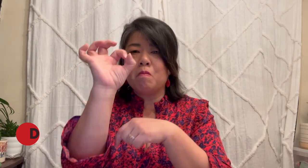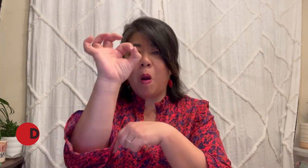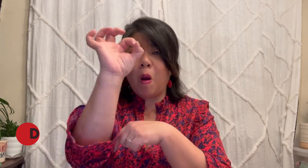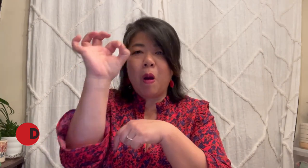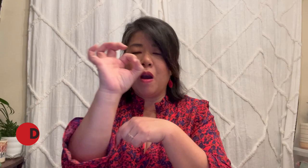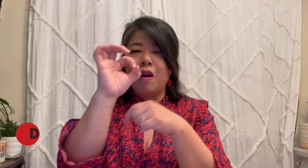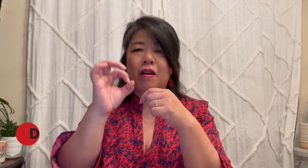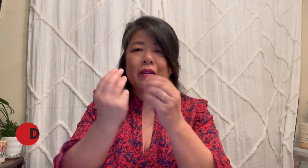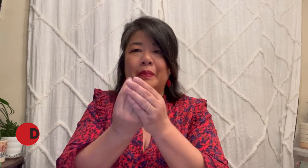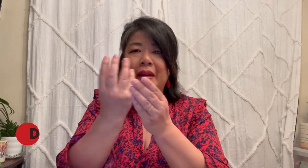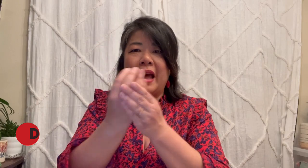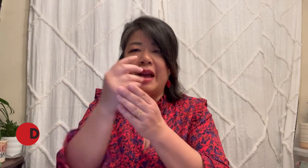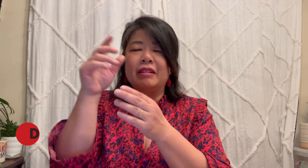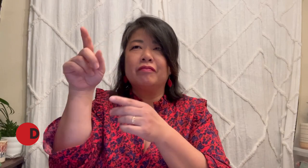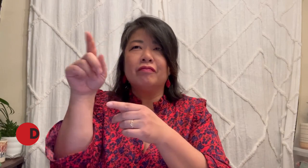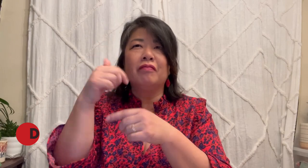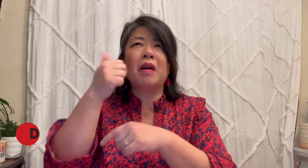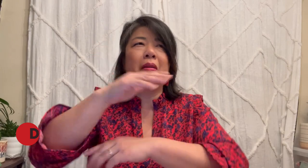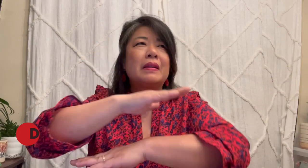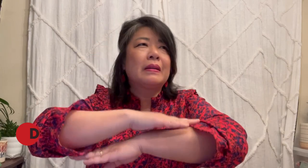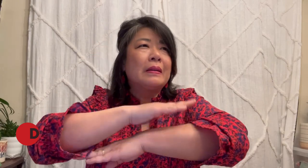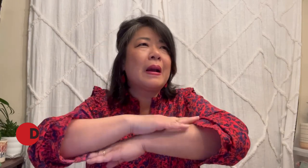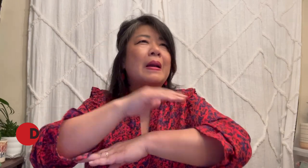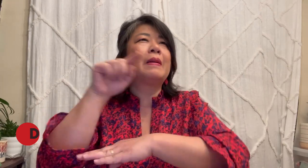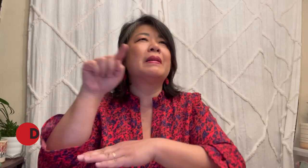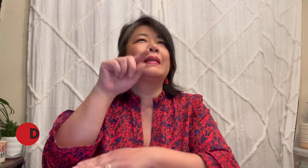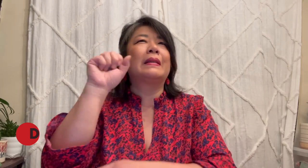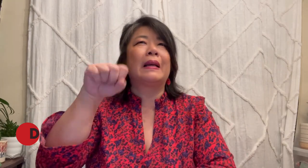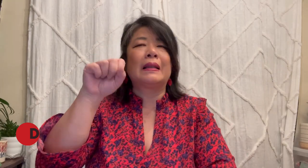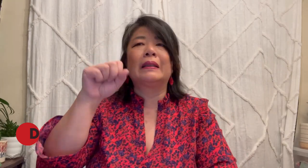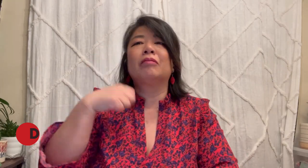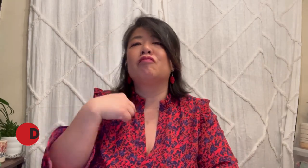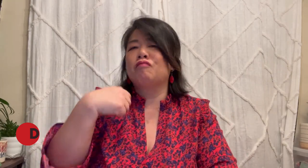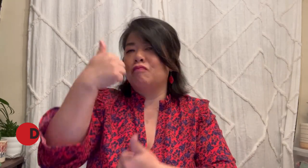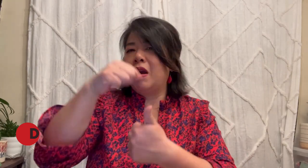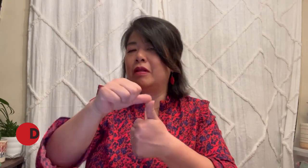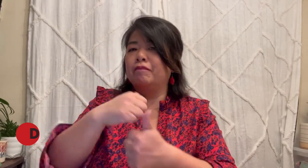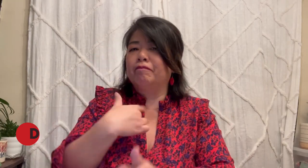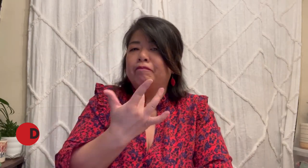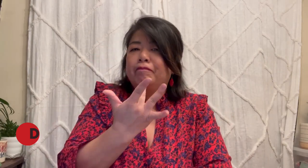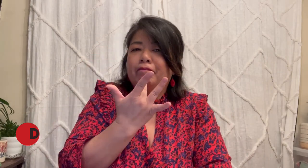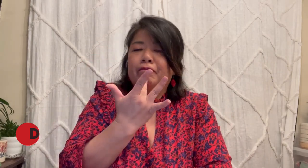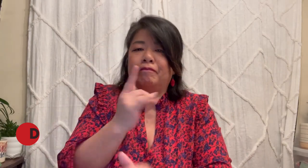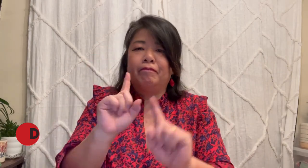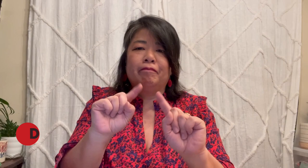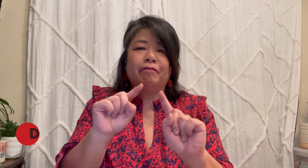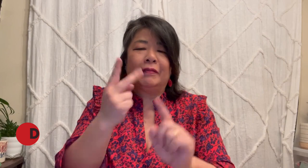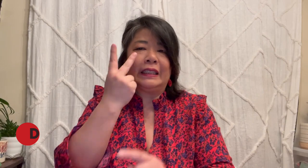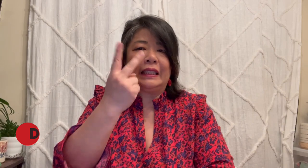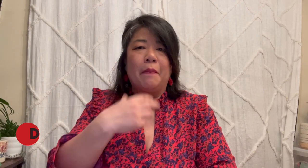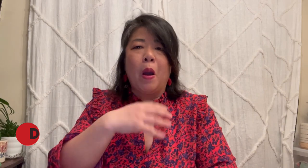round orange plants and tables. I loved going to visit the old woman